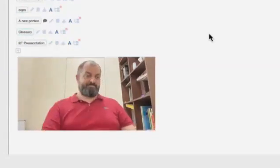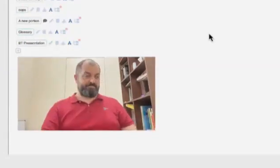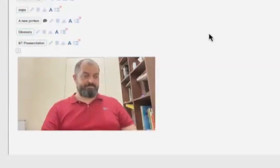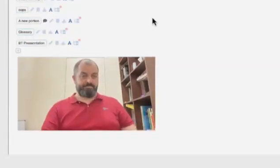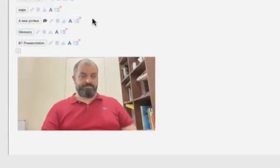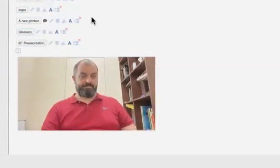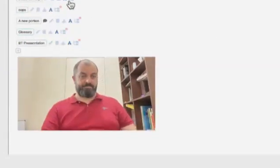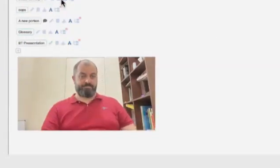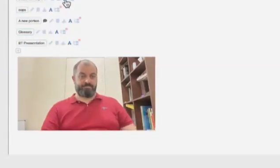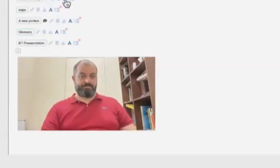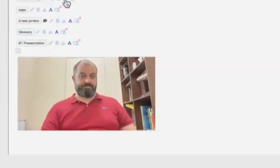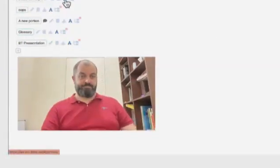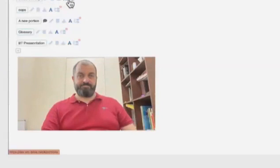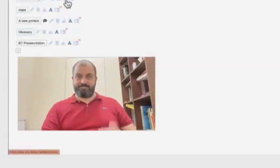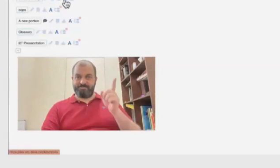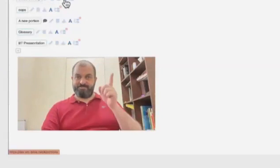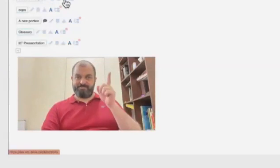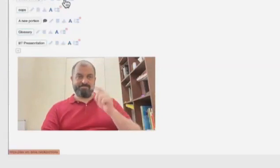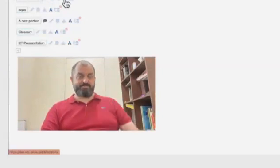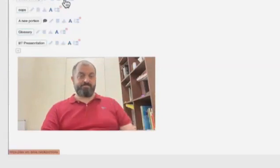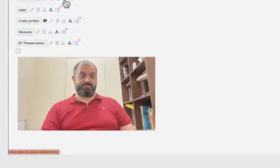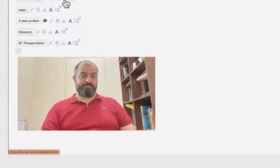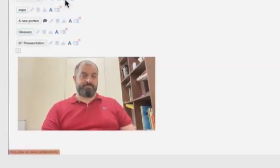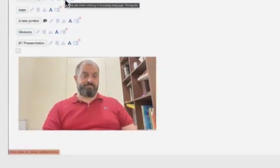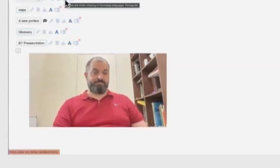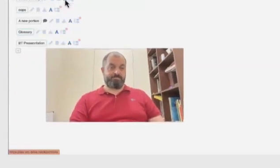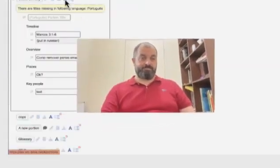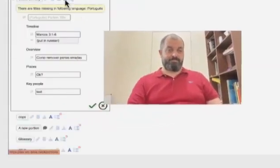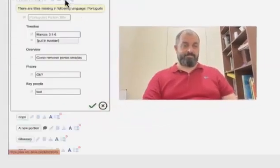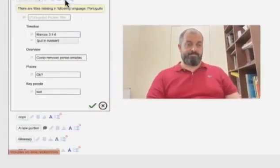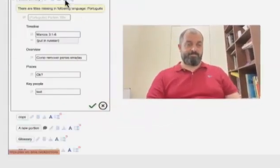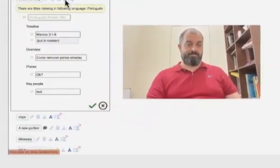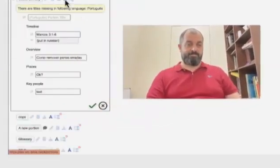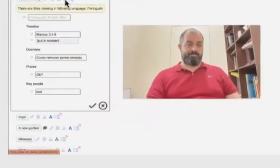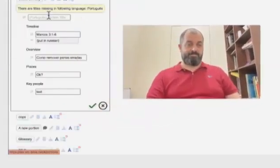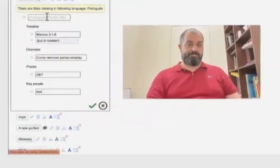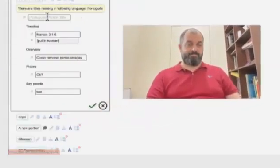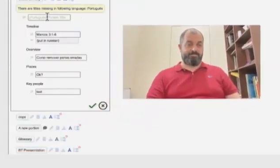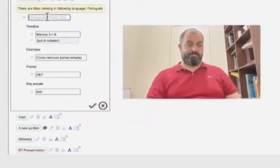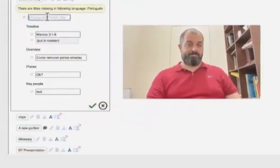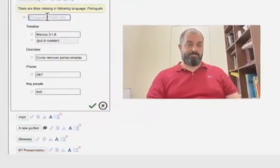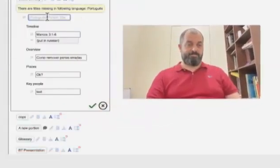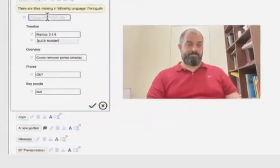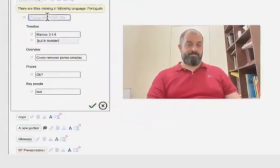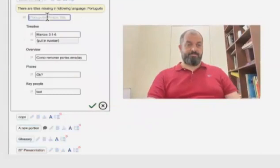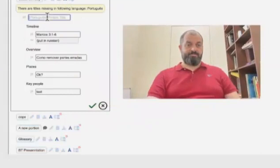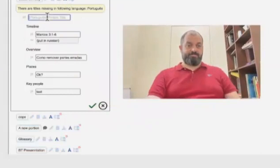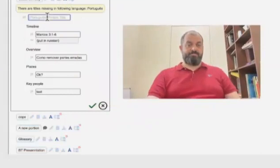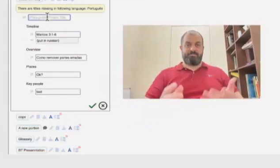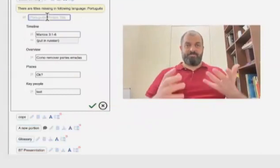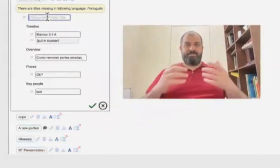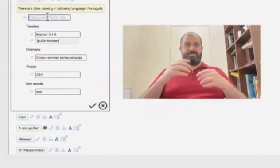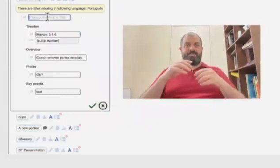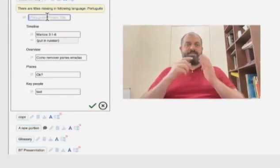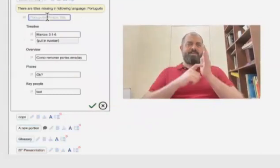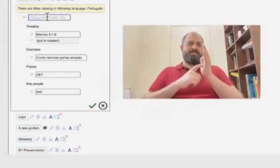The 2 new ones that we've added are these 2 right here. I'm so starting on that one that looks like the letter A.